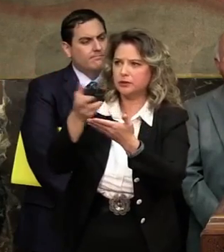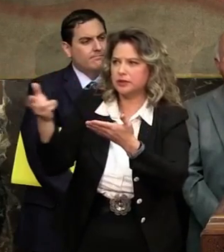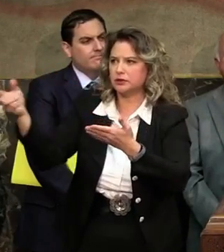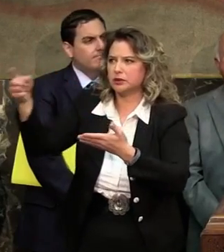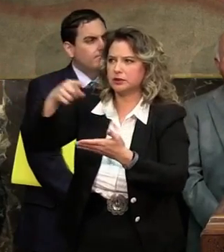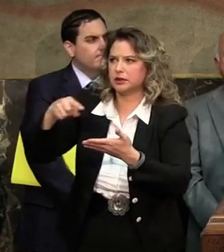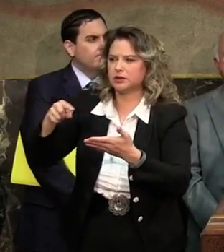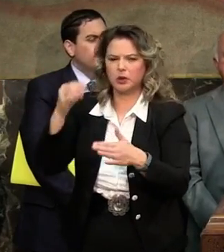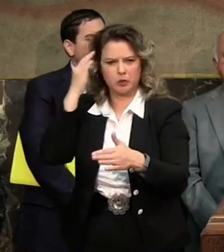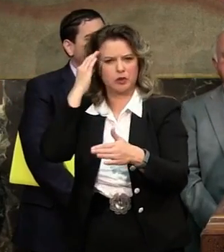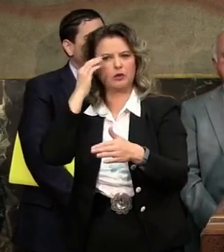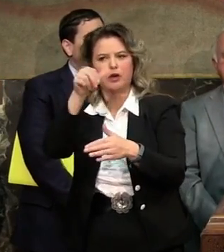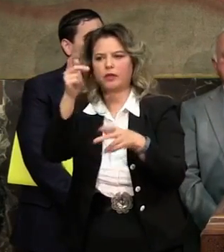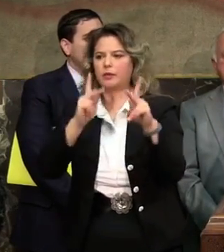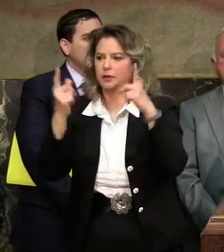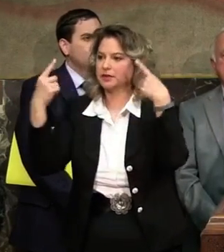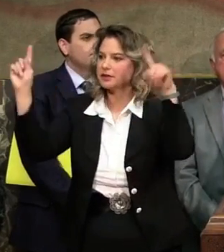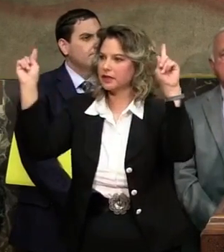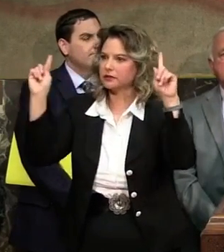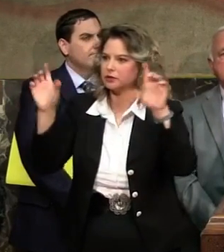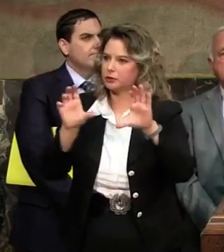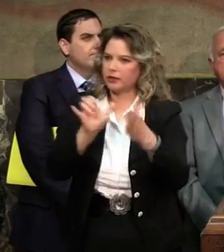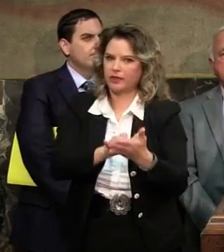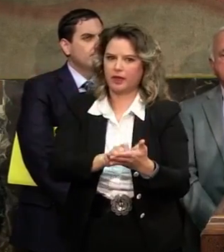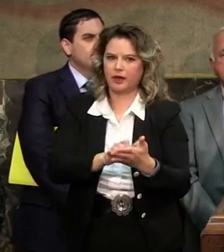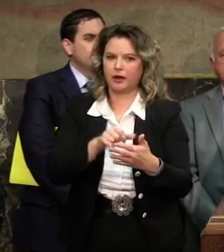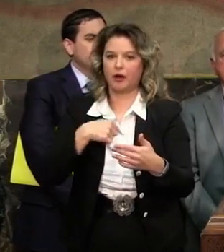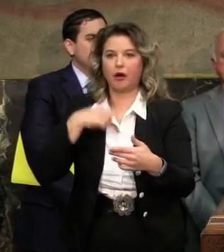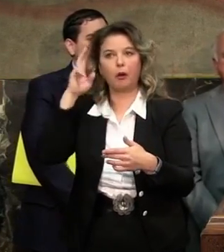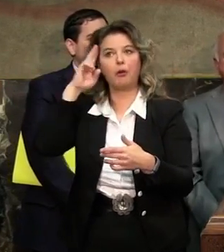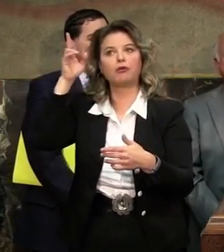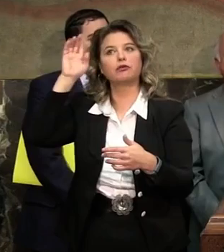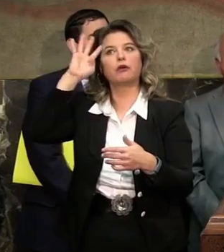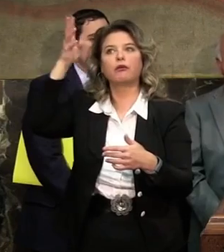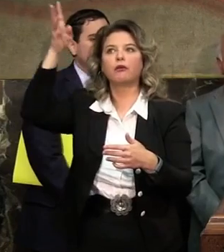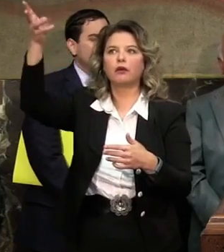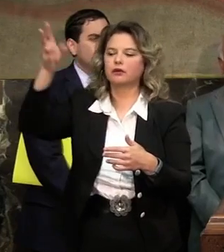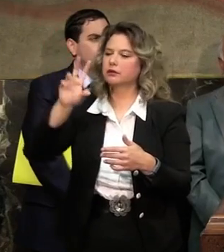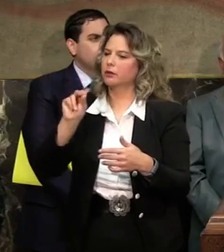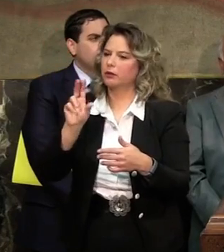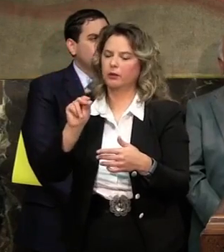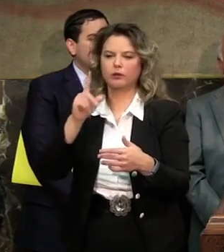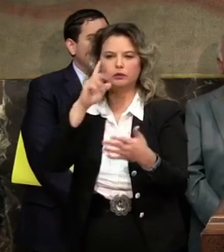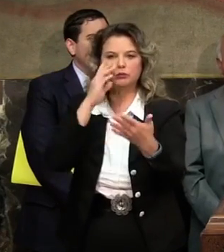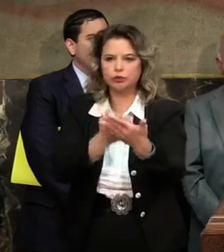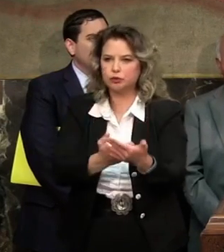are doing it successfully this is not a hypothesis this is a proven fact so I